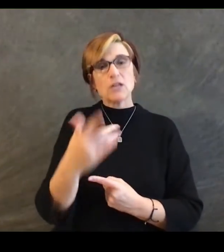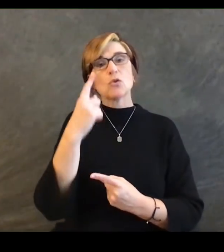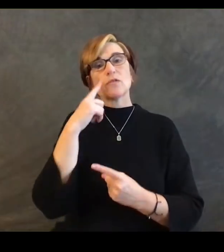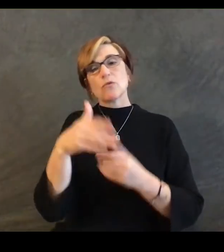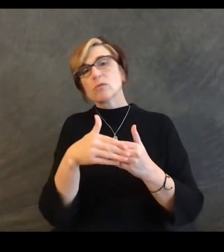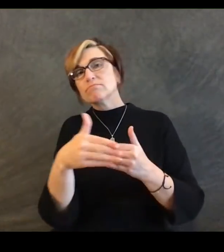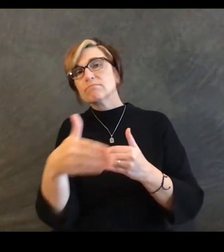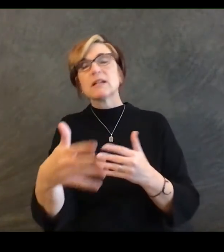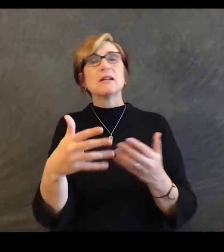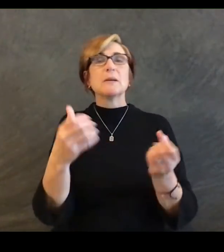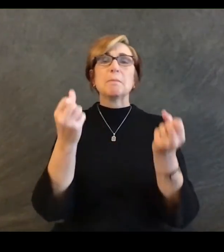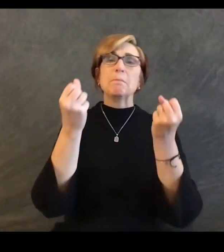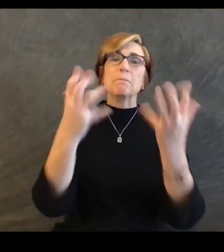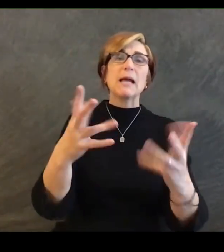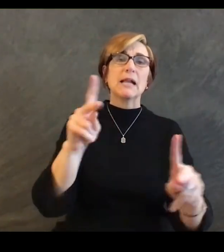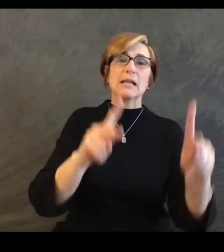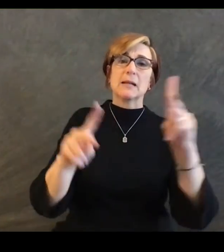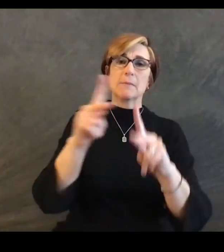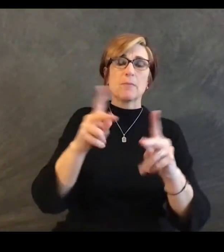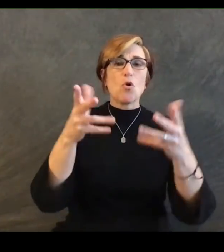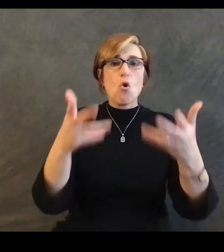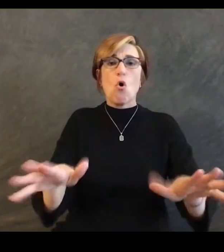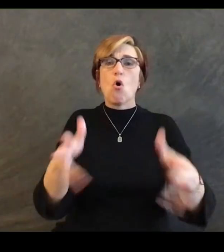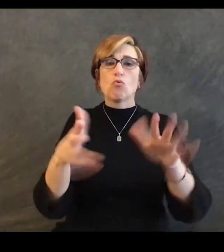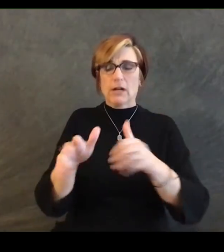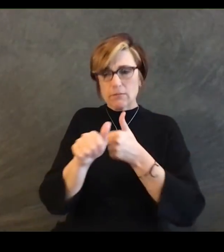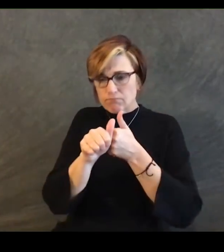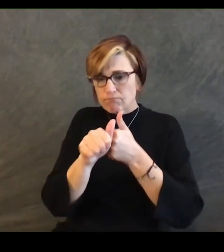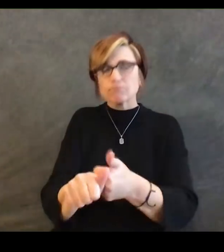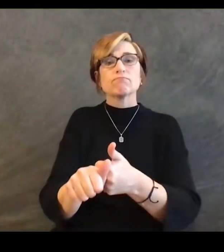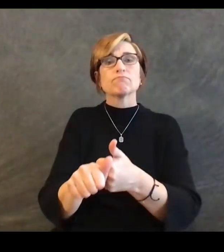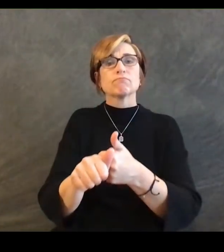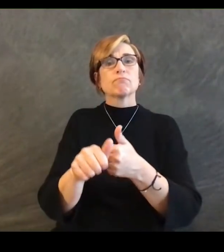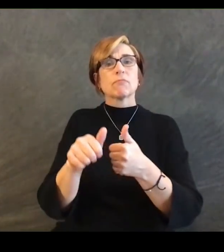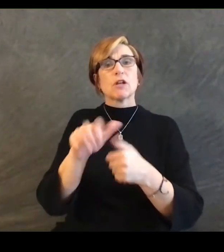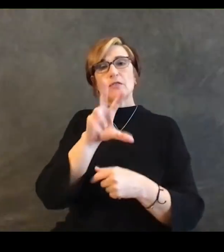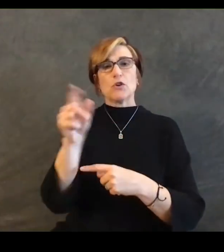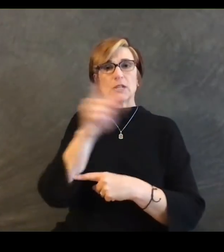have already had for the 30 days to slow the spread we encourage each one of you